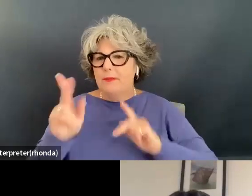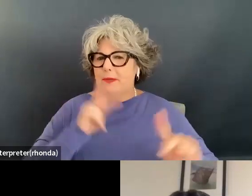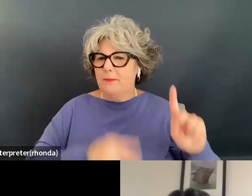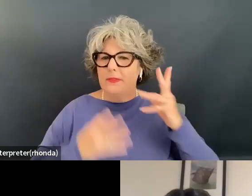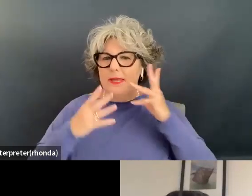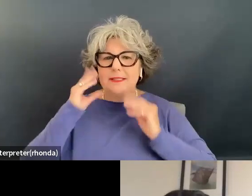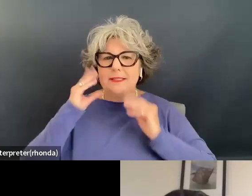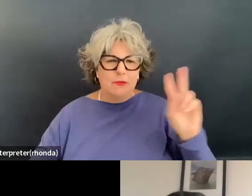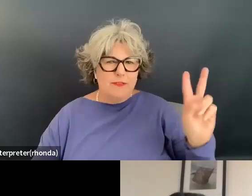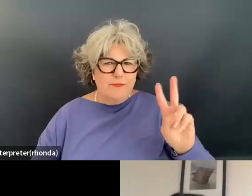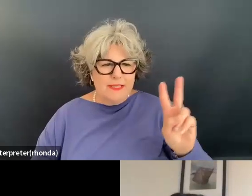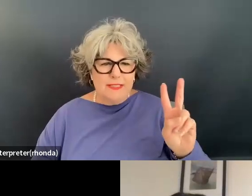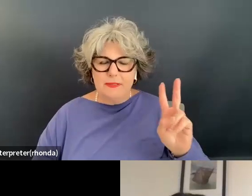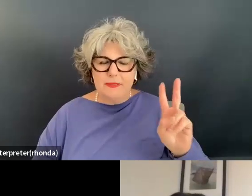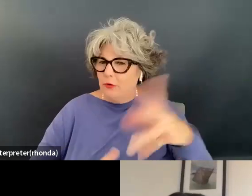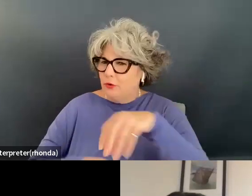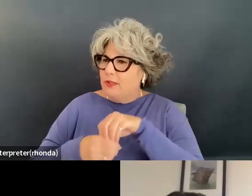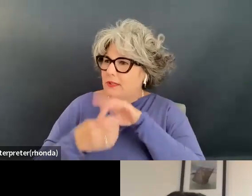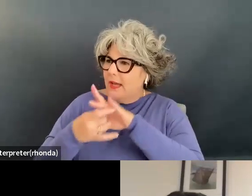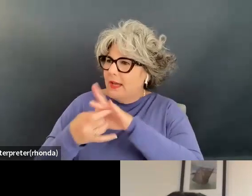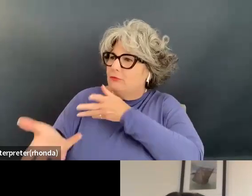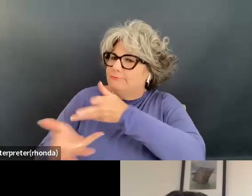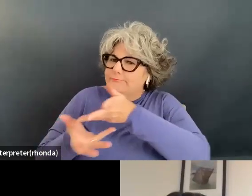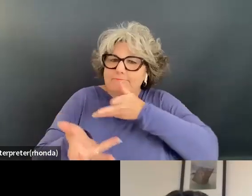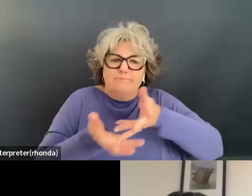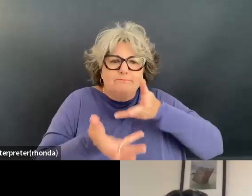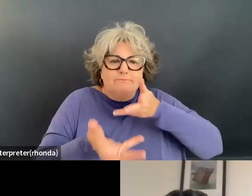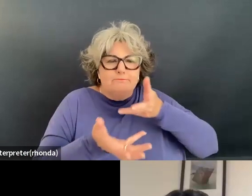I wanted to engage on those conversation and talks,